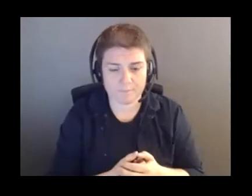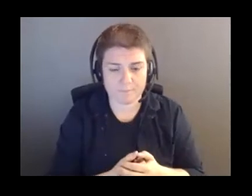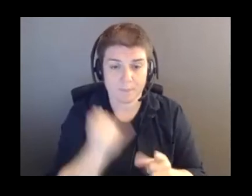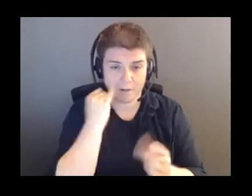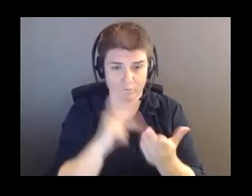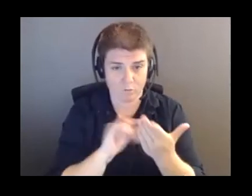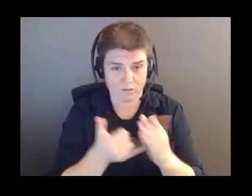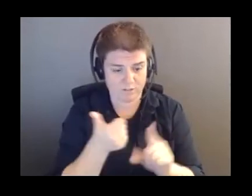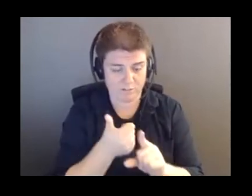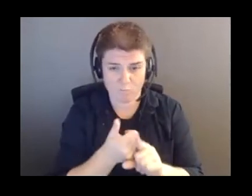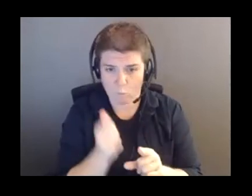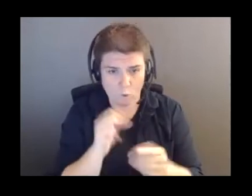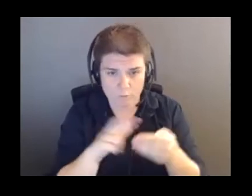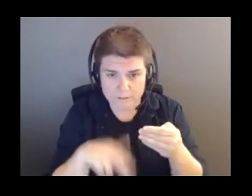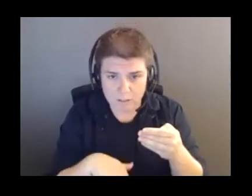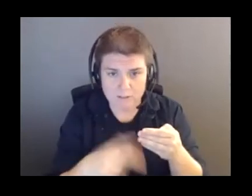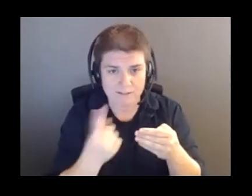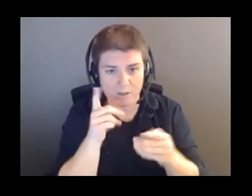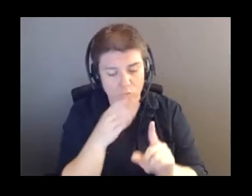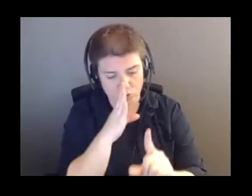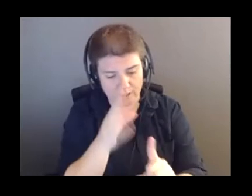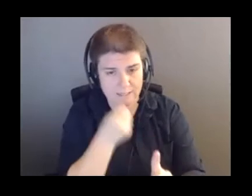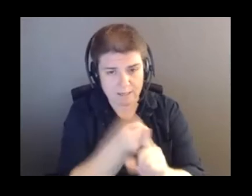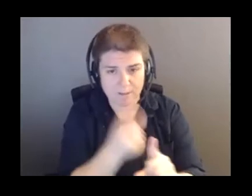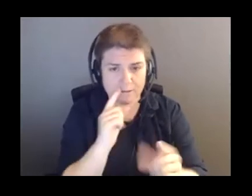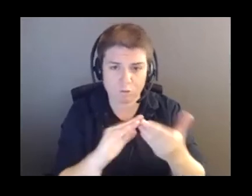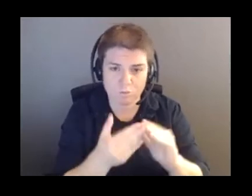result in something that will directly impact their community, or will not be shared with